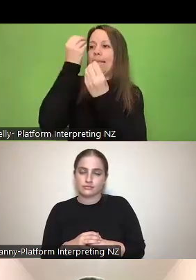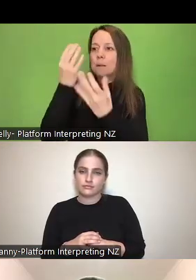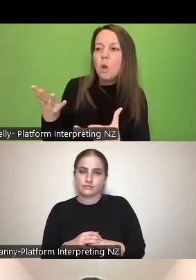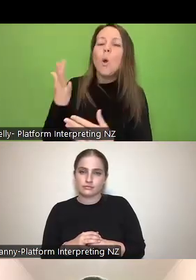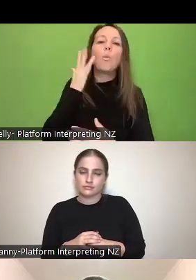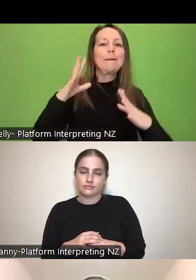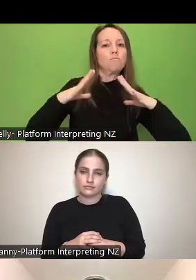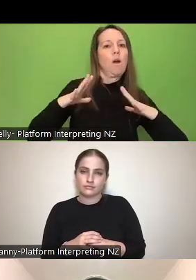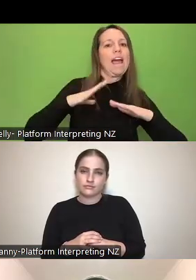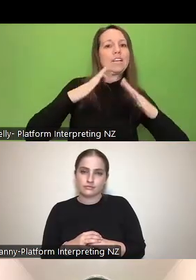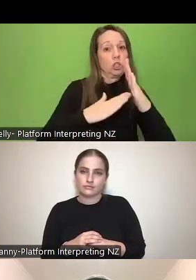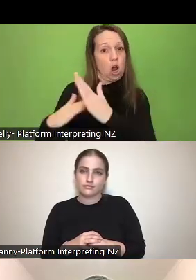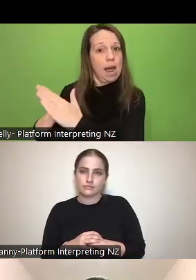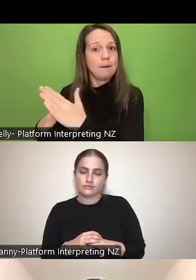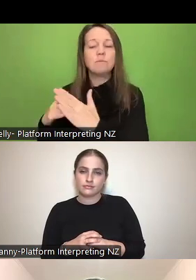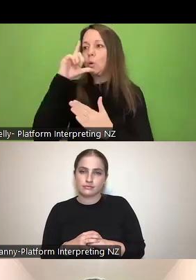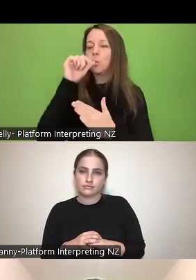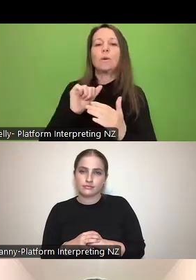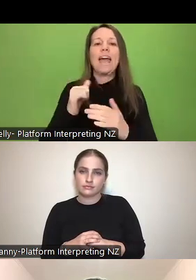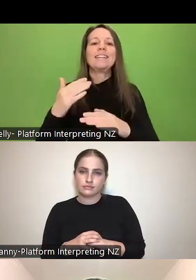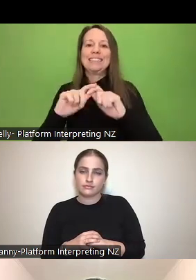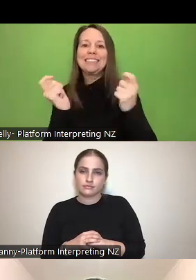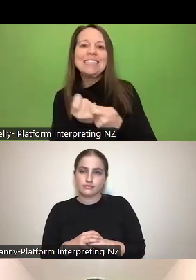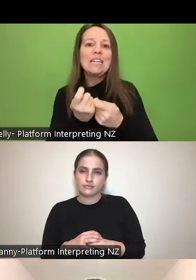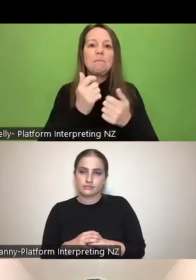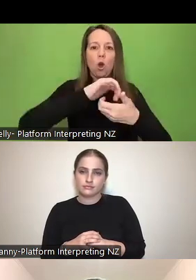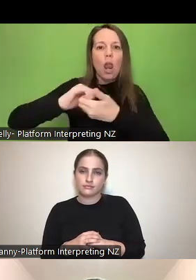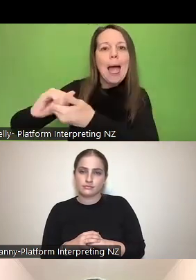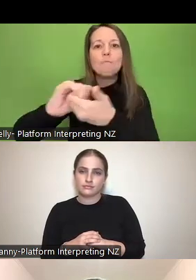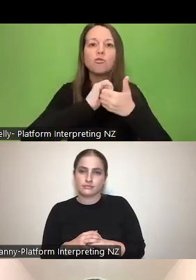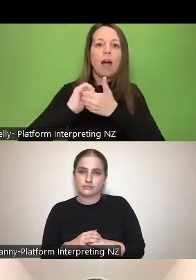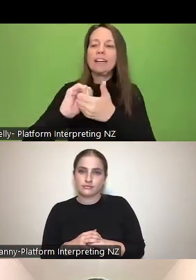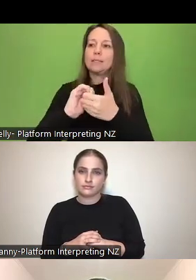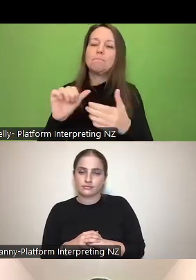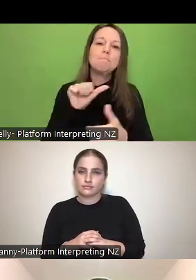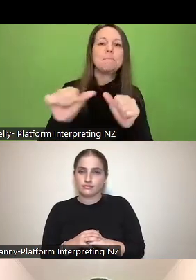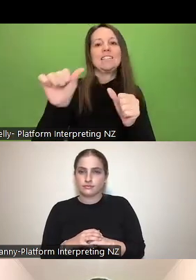collaborate on the best schedule for your team. As I mentioned, it's really important that you